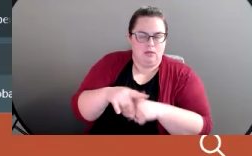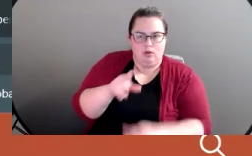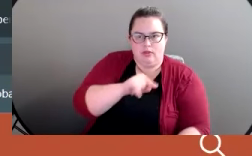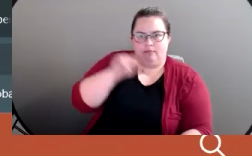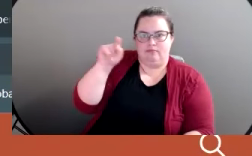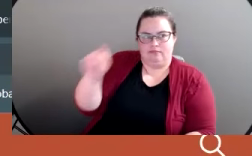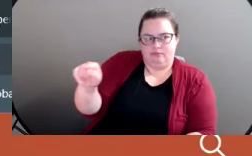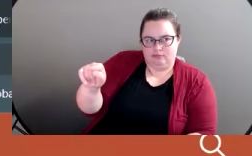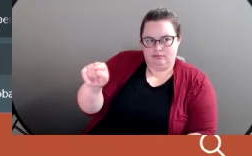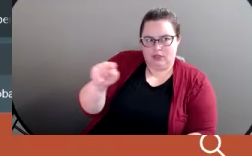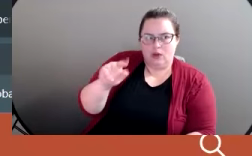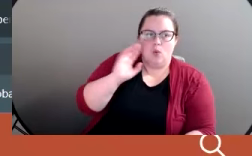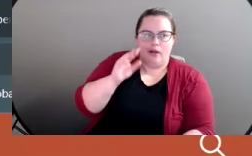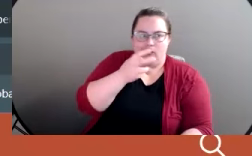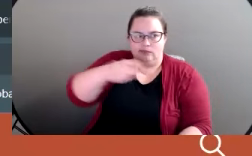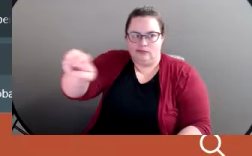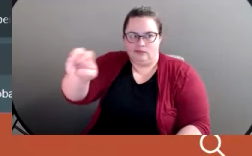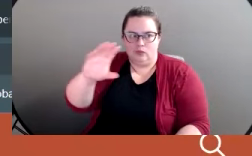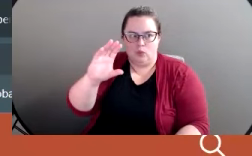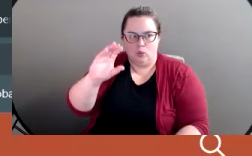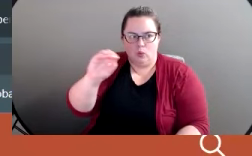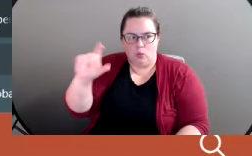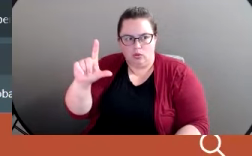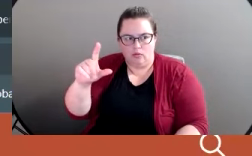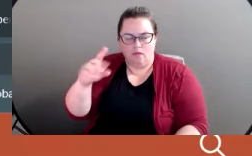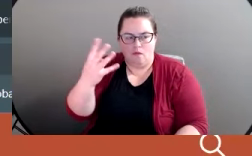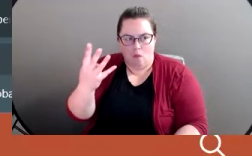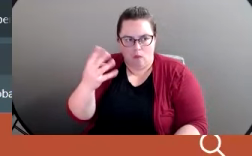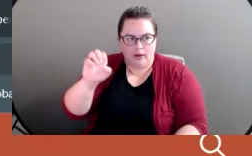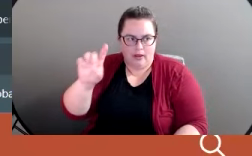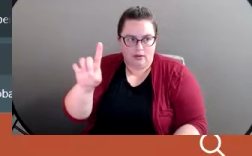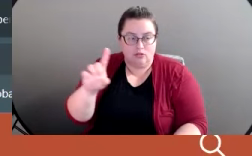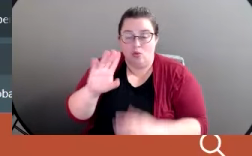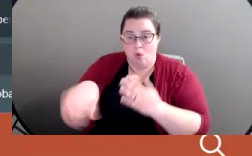So eventually all of those materials that were created, from that,